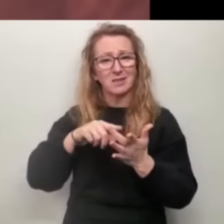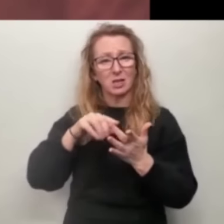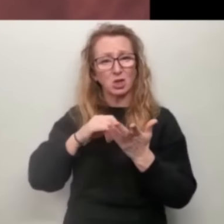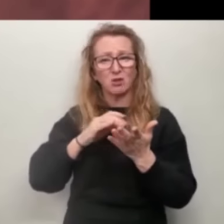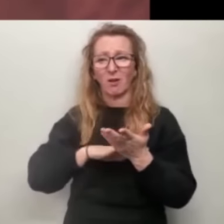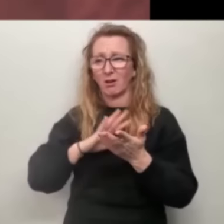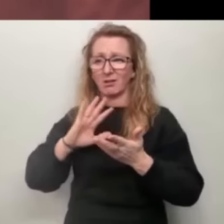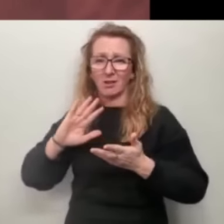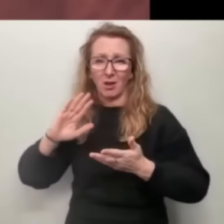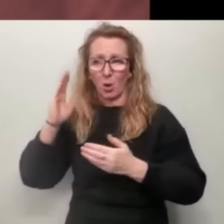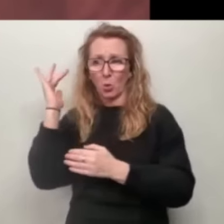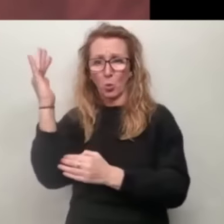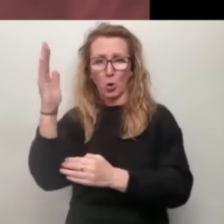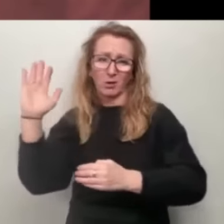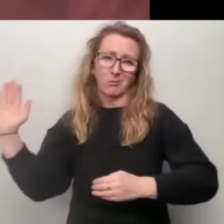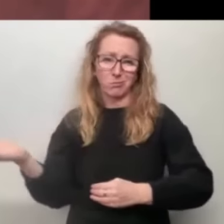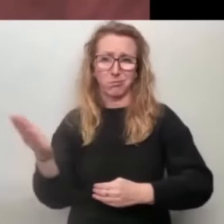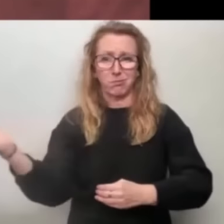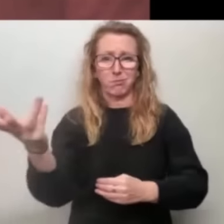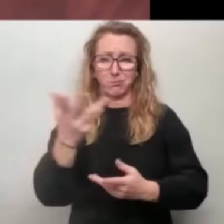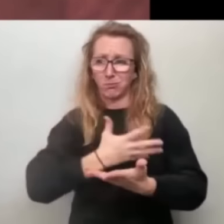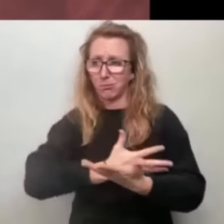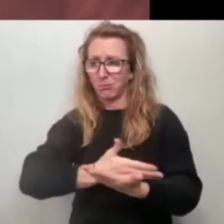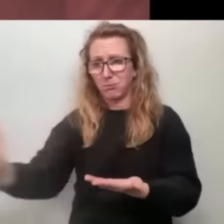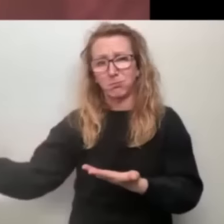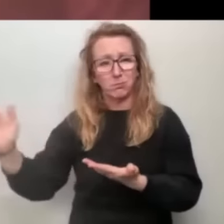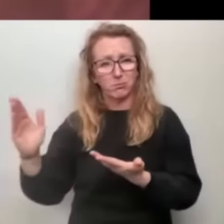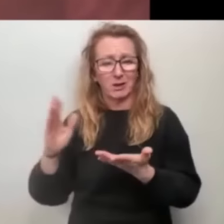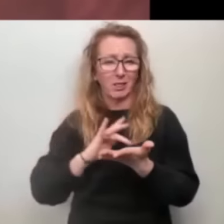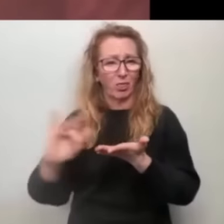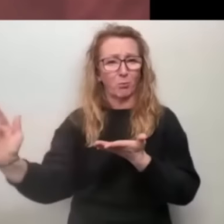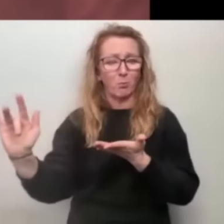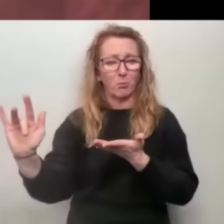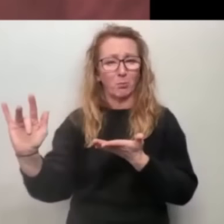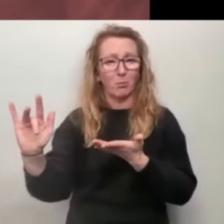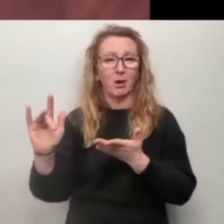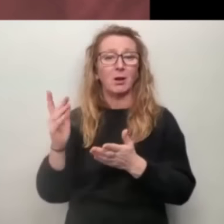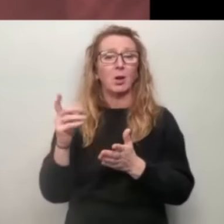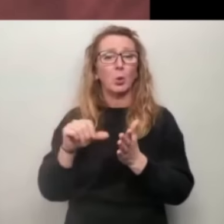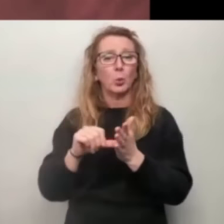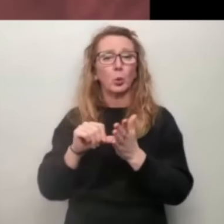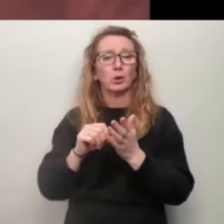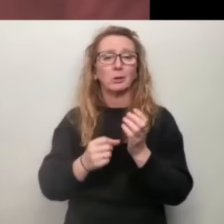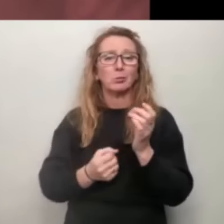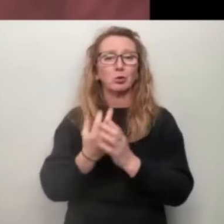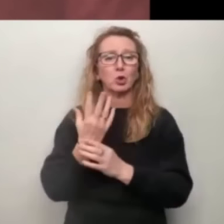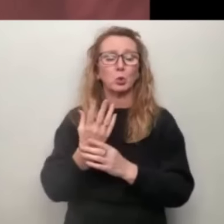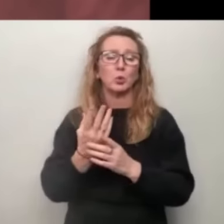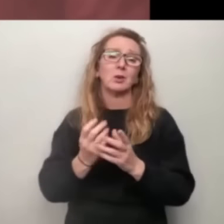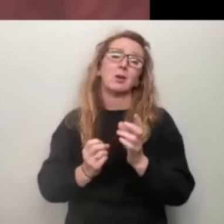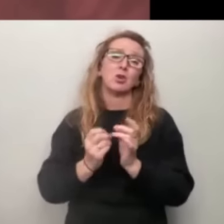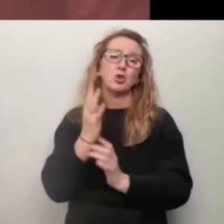of its resources to feed the furnaces, timber to produce charcoal was deemed to be in such short supply